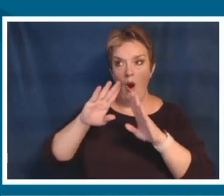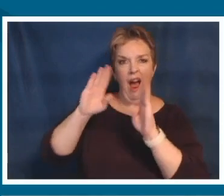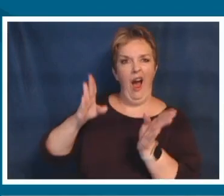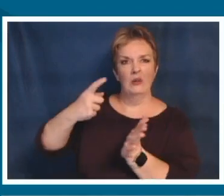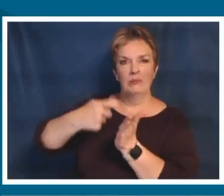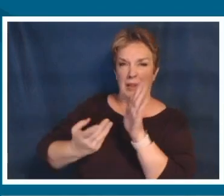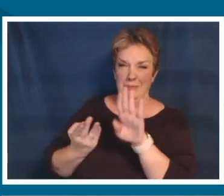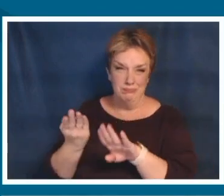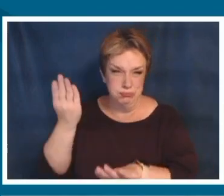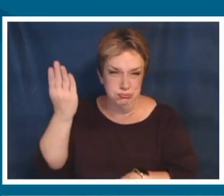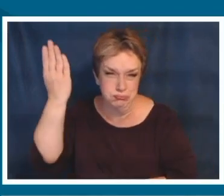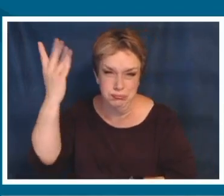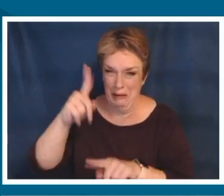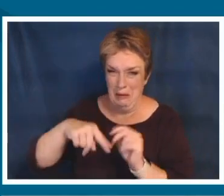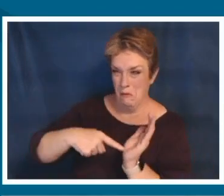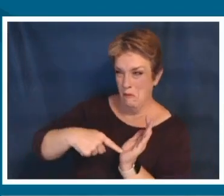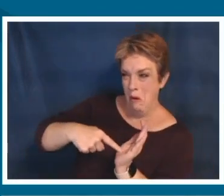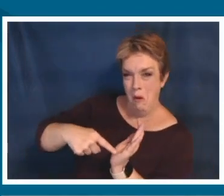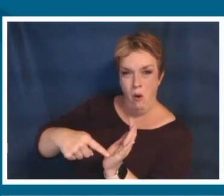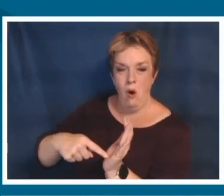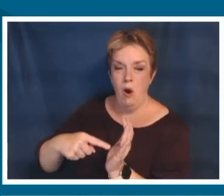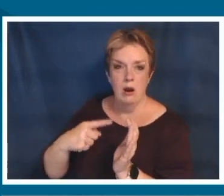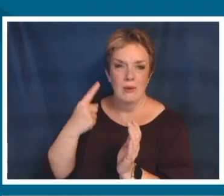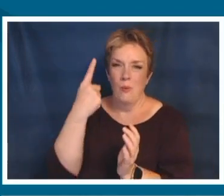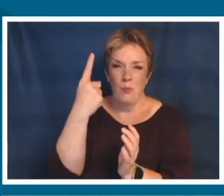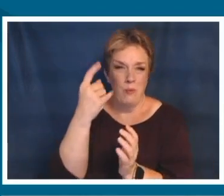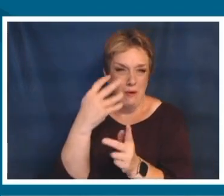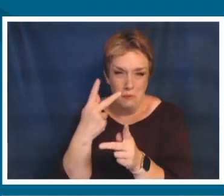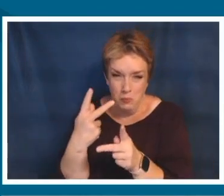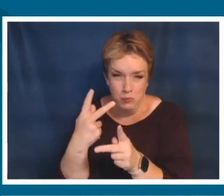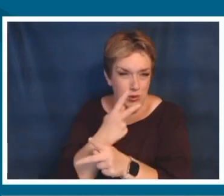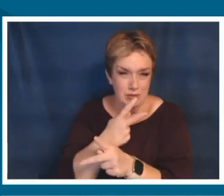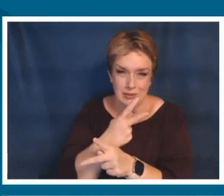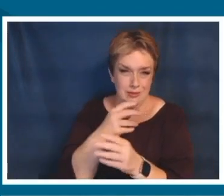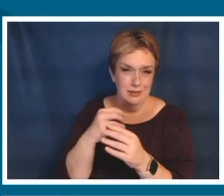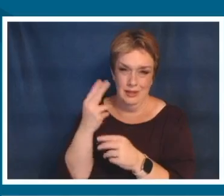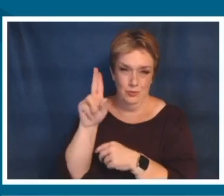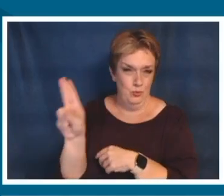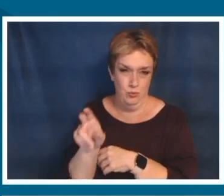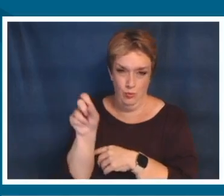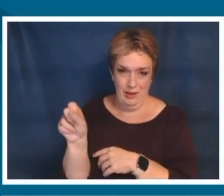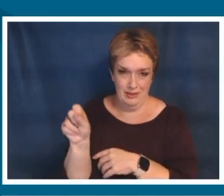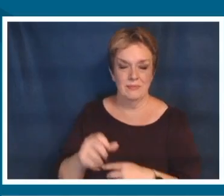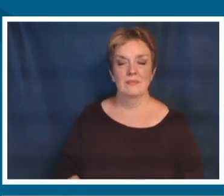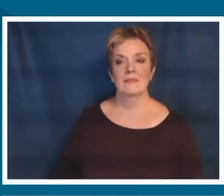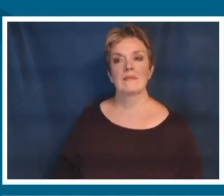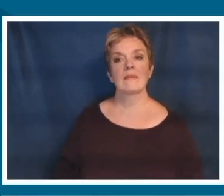and we're really in some ways the birthplace